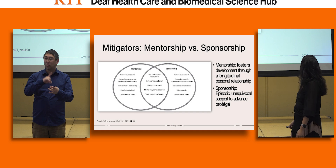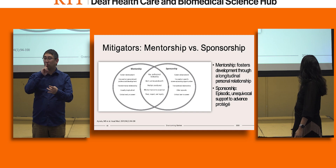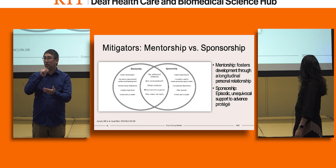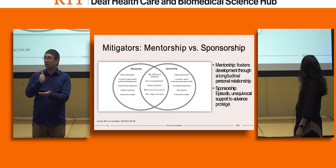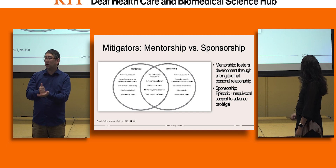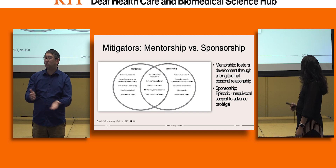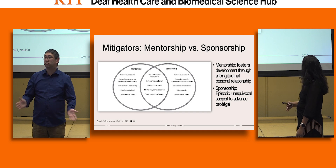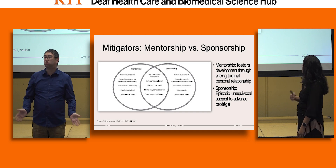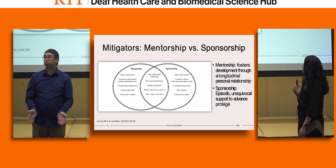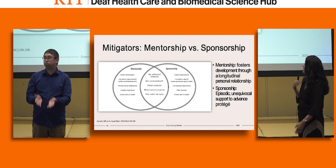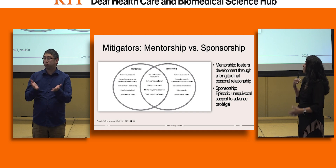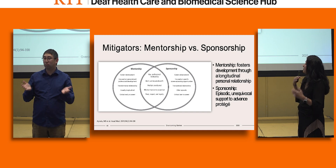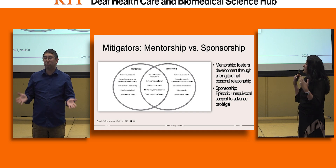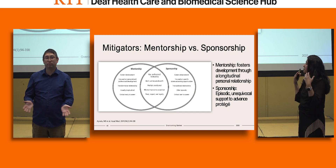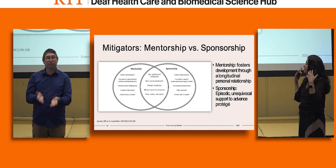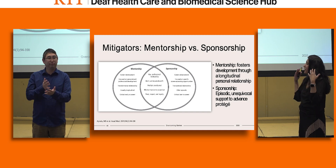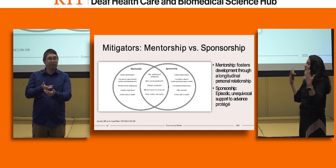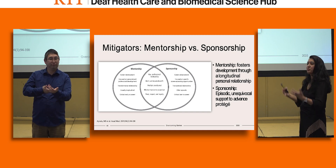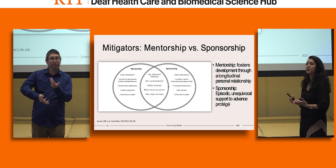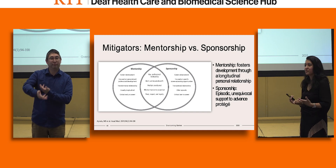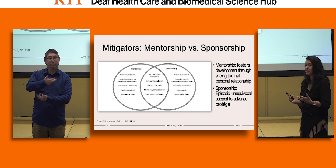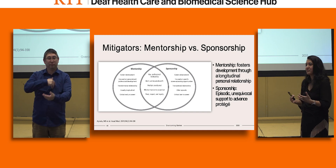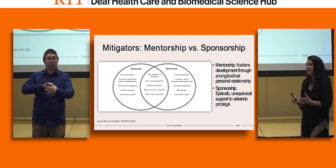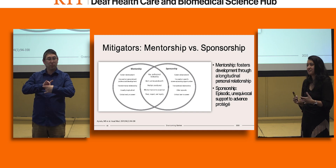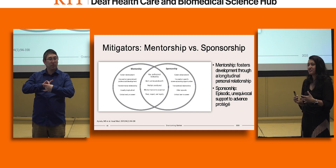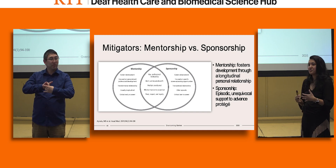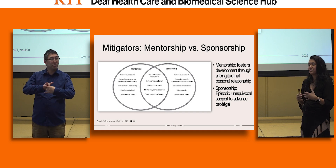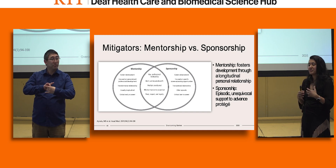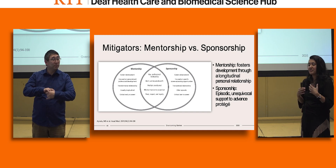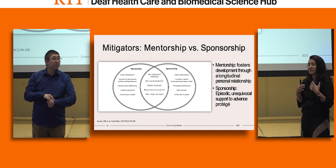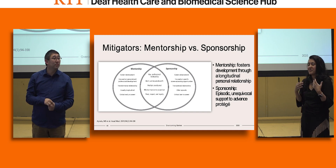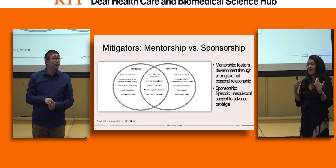can foster this-- you foster a personal relationship with them,